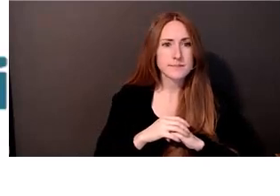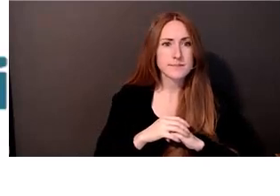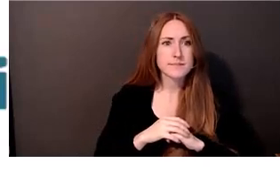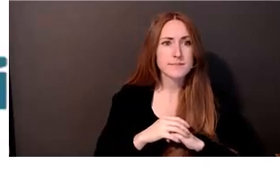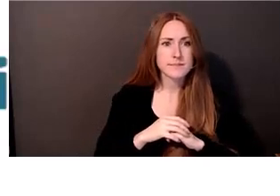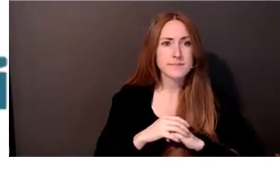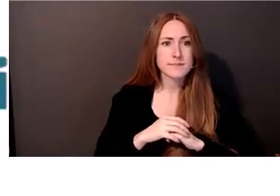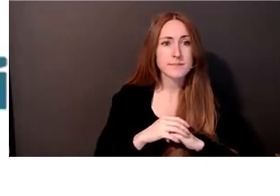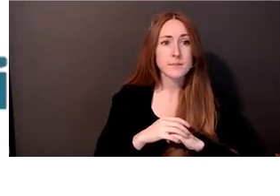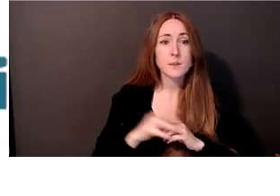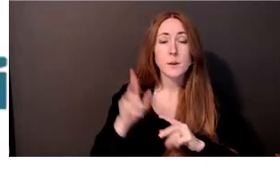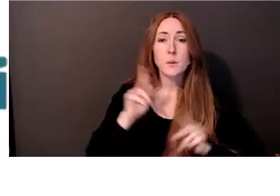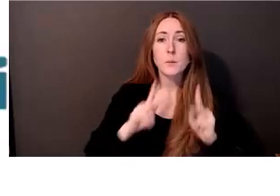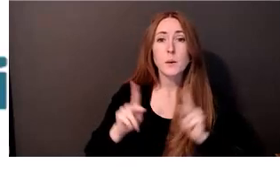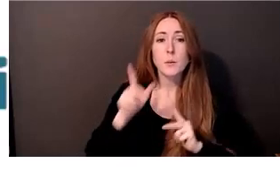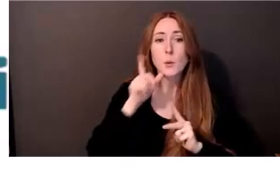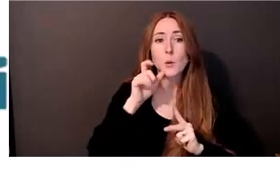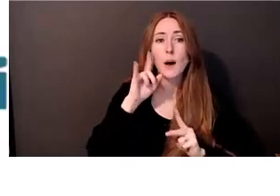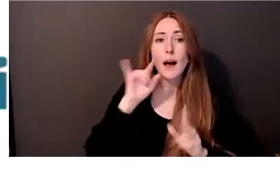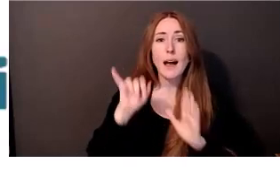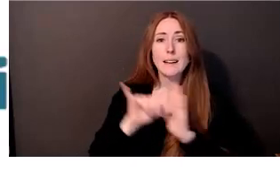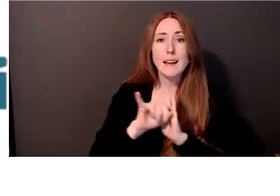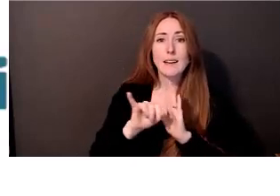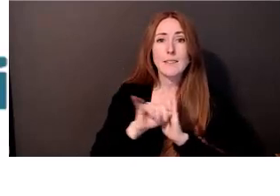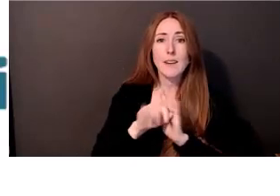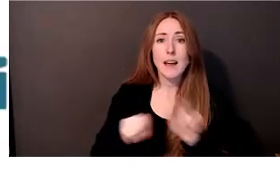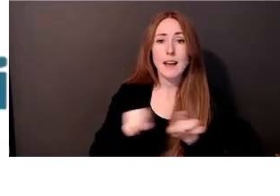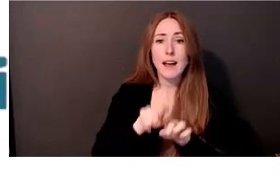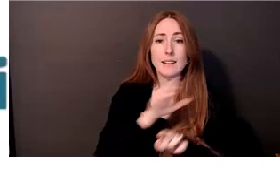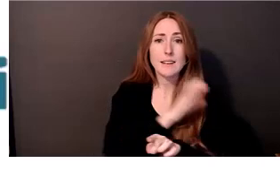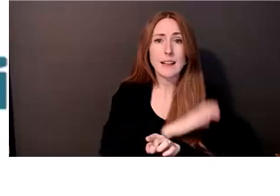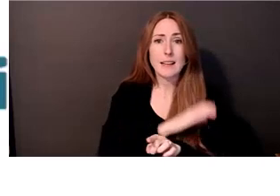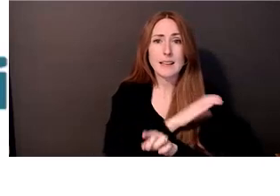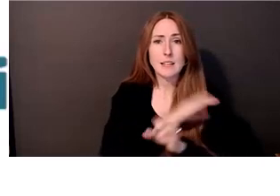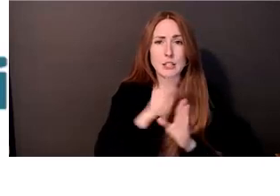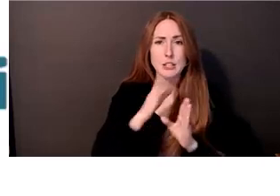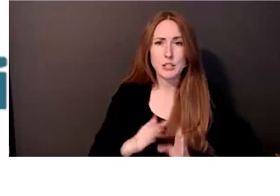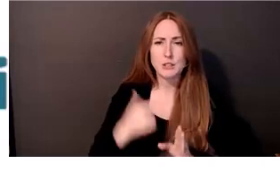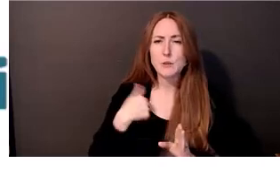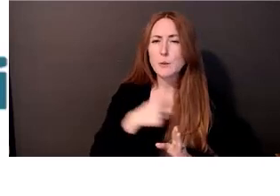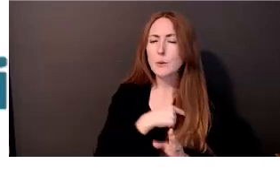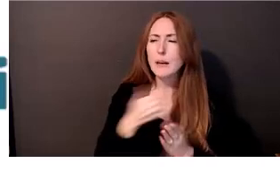as clinicians, when we ask them about their clinical experience, most of them